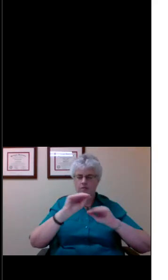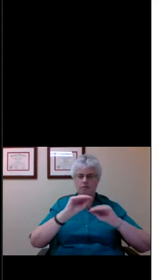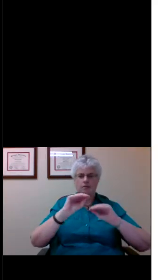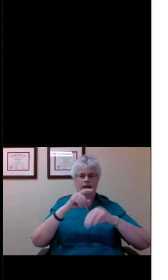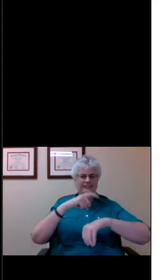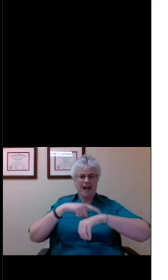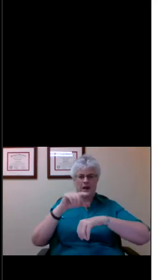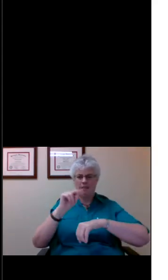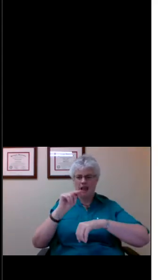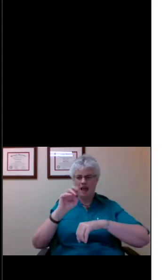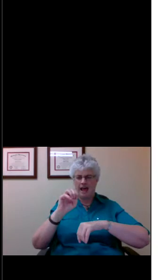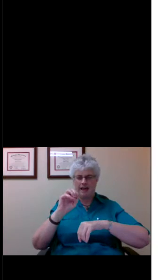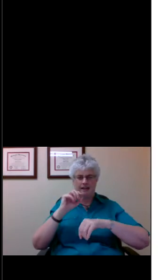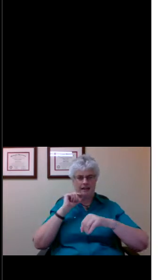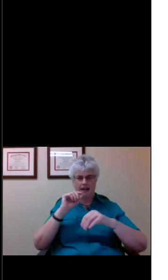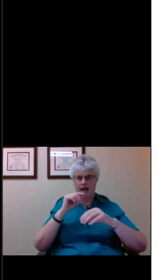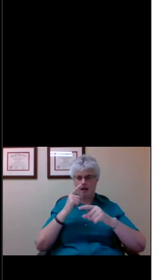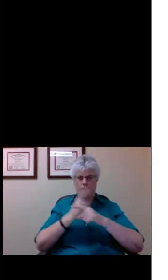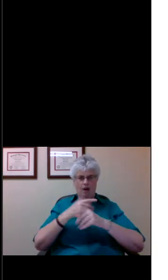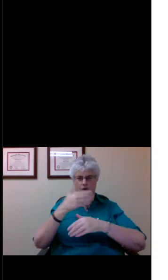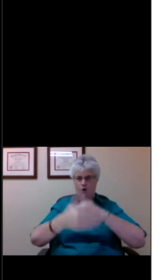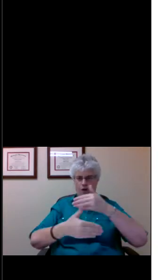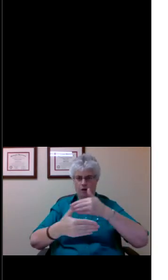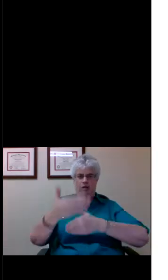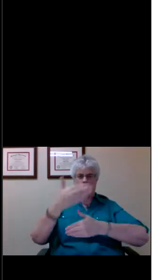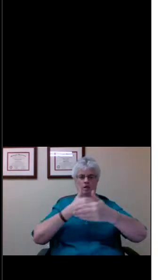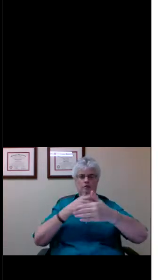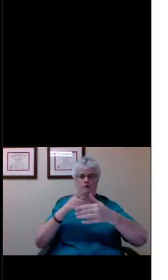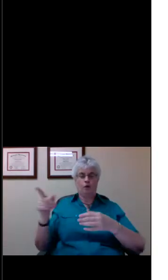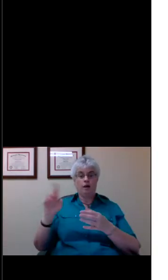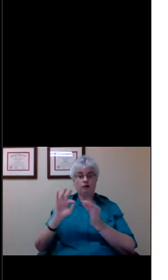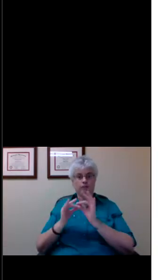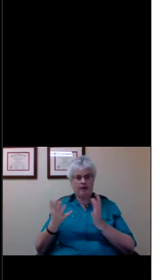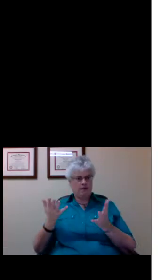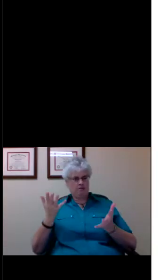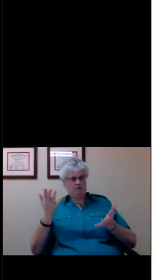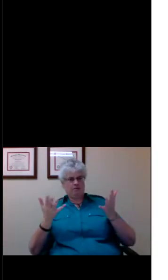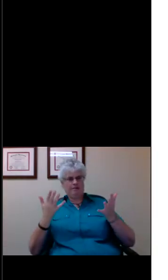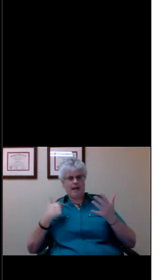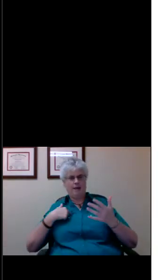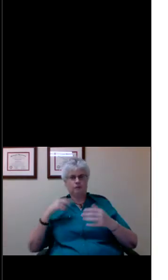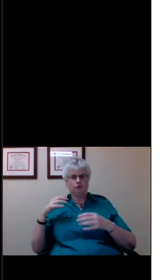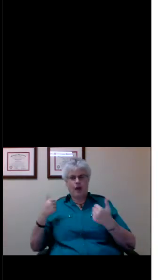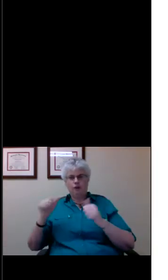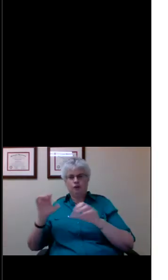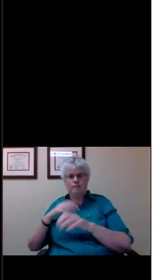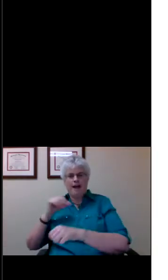may be jumbled, their timeline may not be in the right order. So it can be